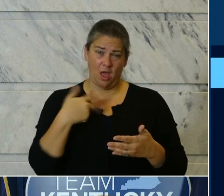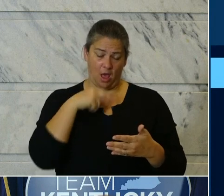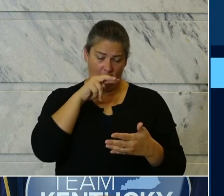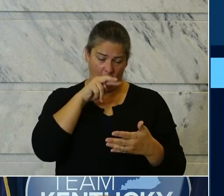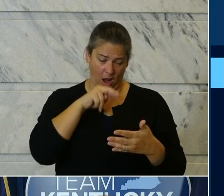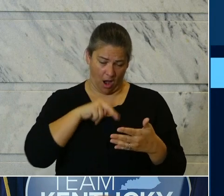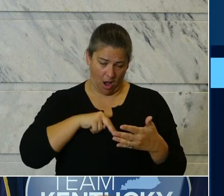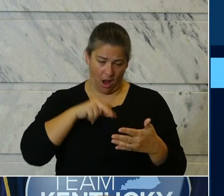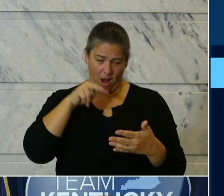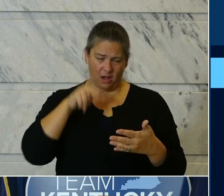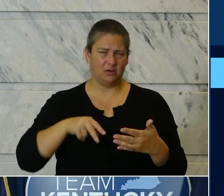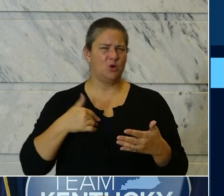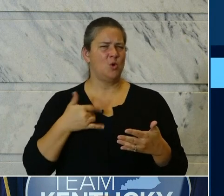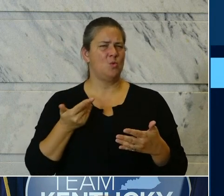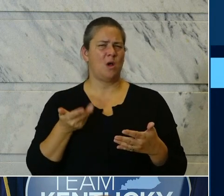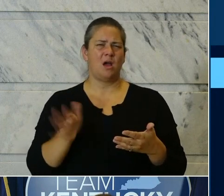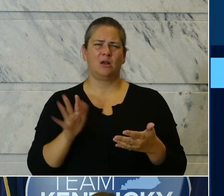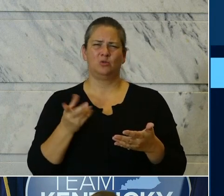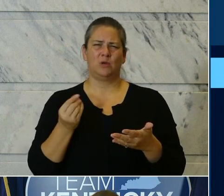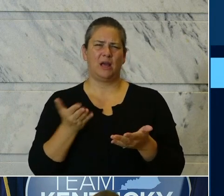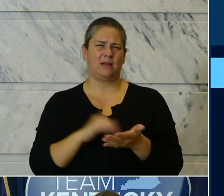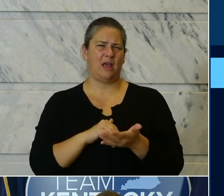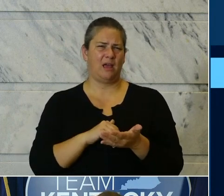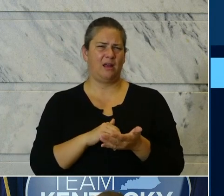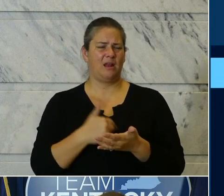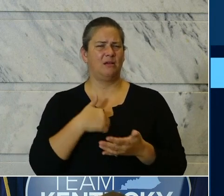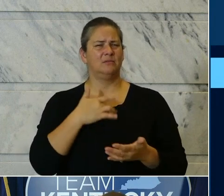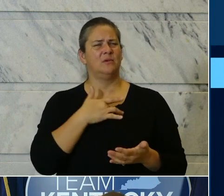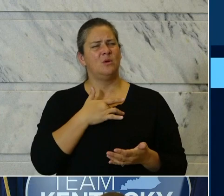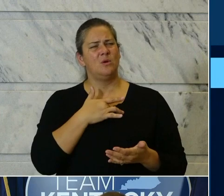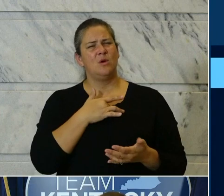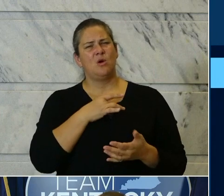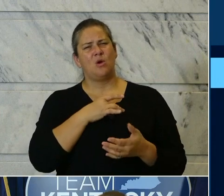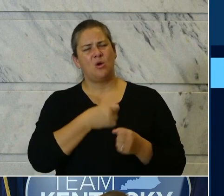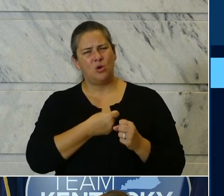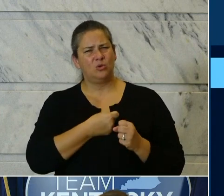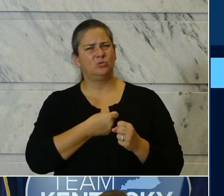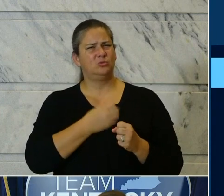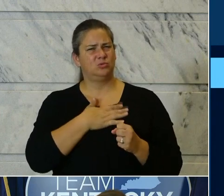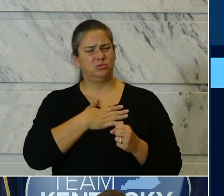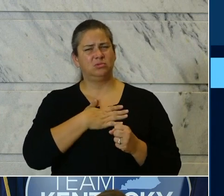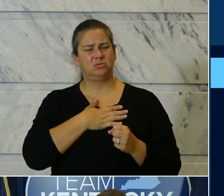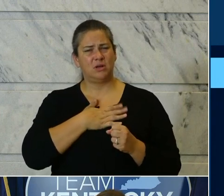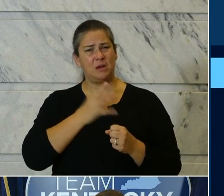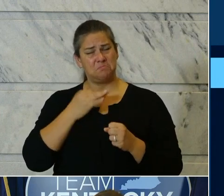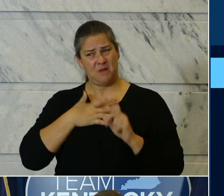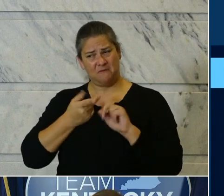SEVENTEEN INDIVIDUALS AGAIN. IT IT IT HURTS EVERY TIME BUT IT